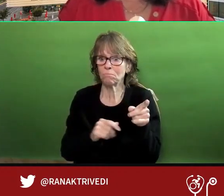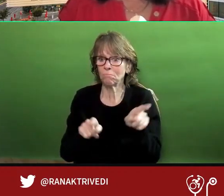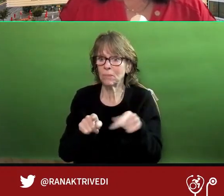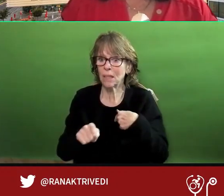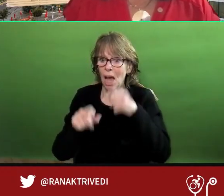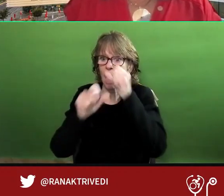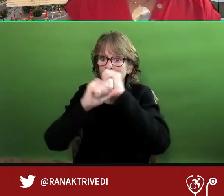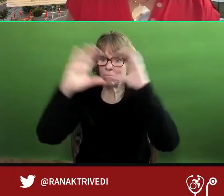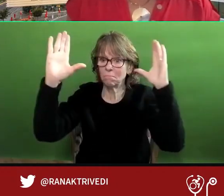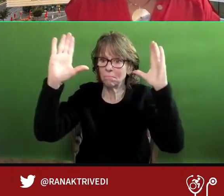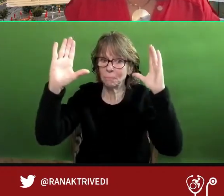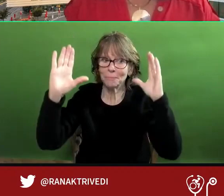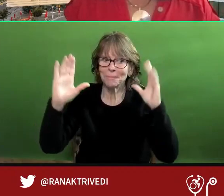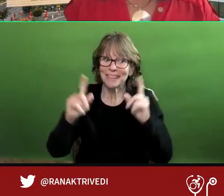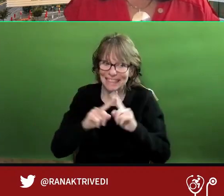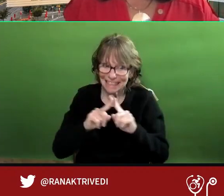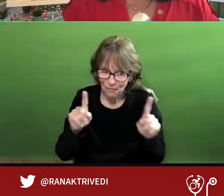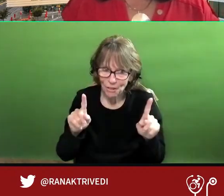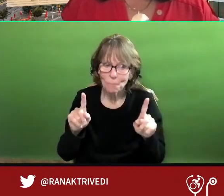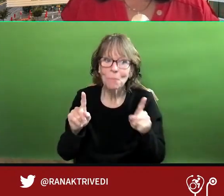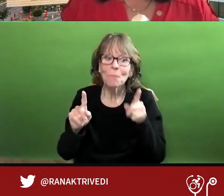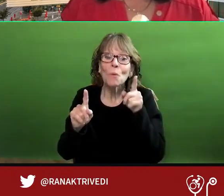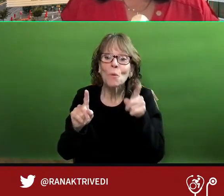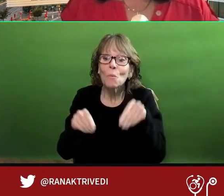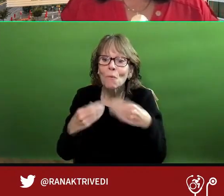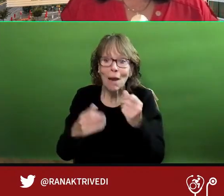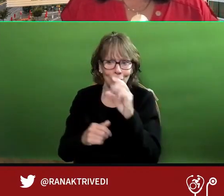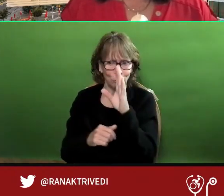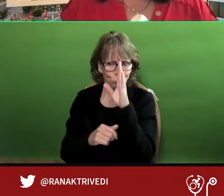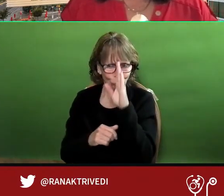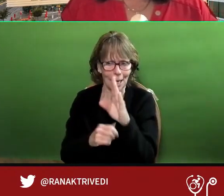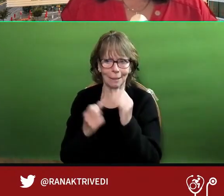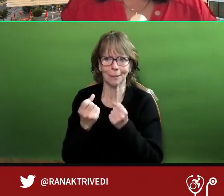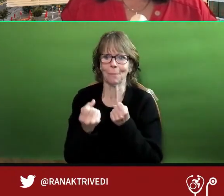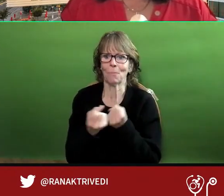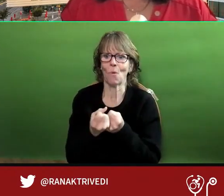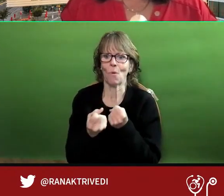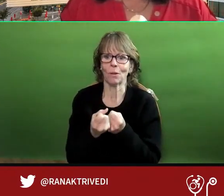it is those people framily who provide direct support to those who have medical